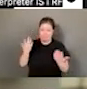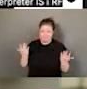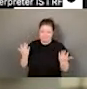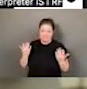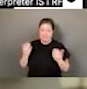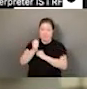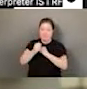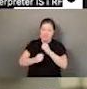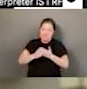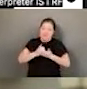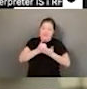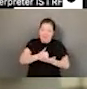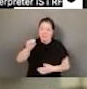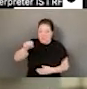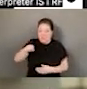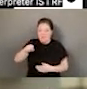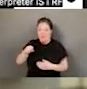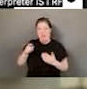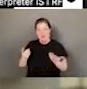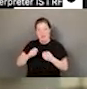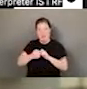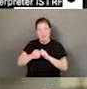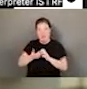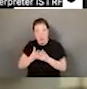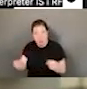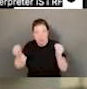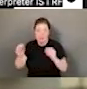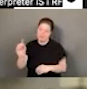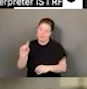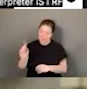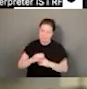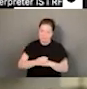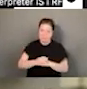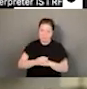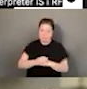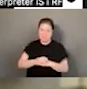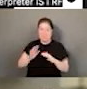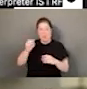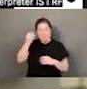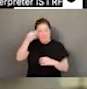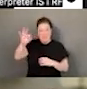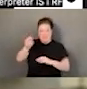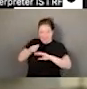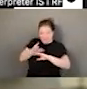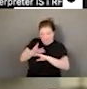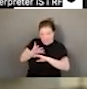So we therefore concluded that if there is an information overload, it is difficult to use design to help